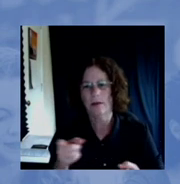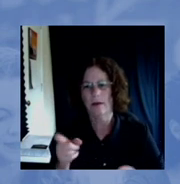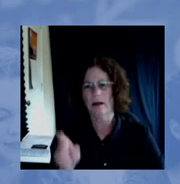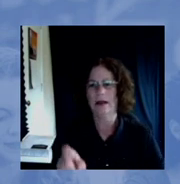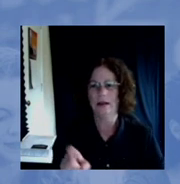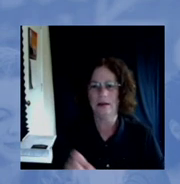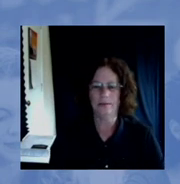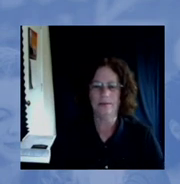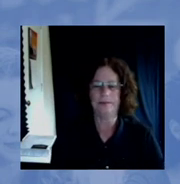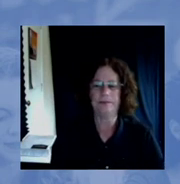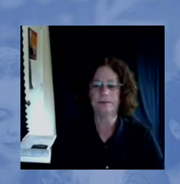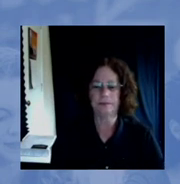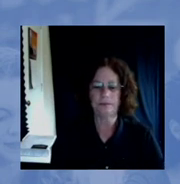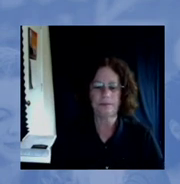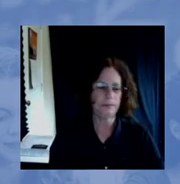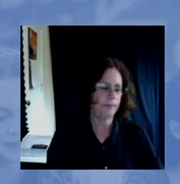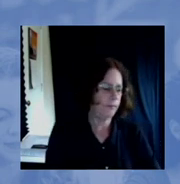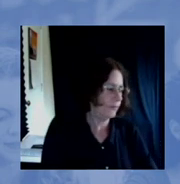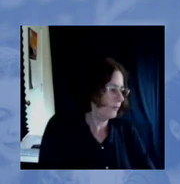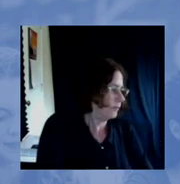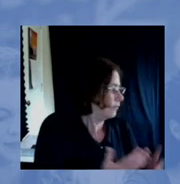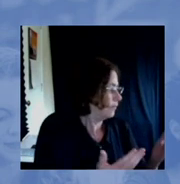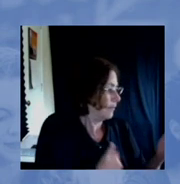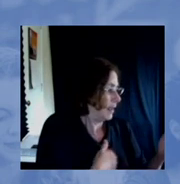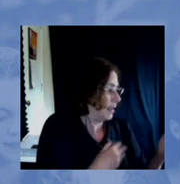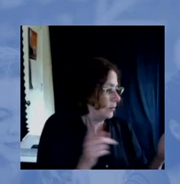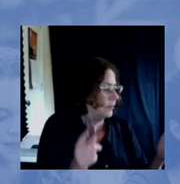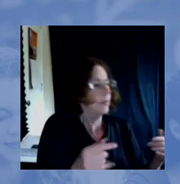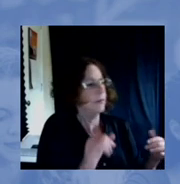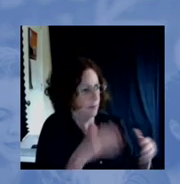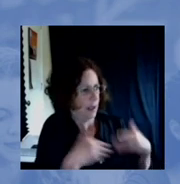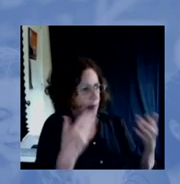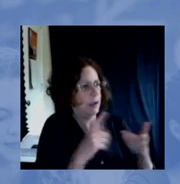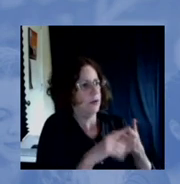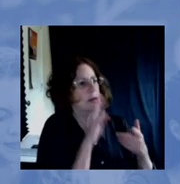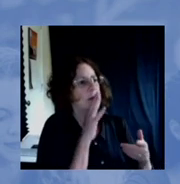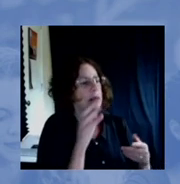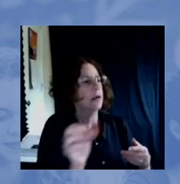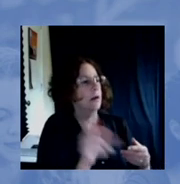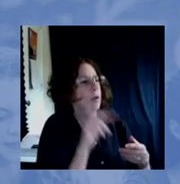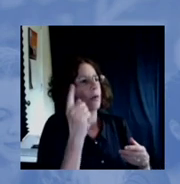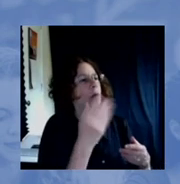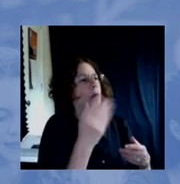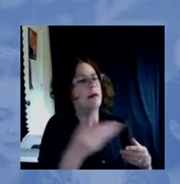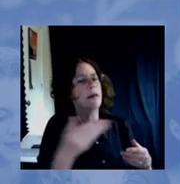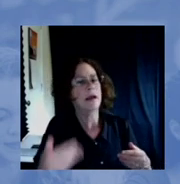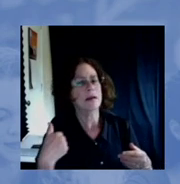DO YOU WANT TO TAKE IT OR DO YOU WANT ME TO DO IT? HAPPY TO DO IT. OKAY. SO ONE OF THE THINGS THAT WE LOOK AT IS WE